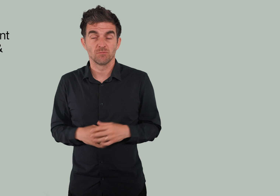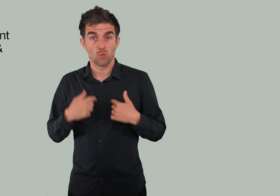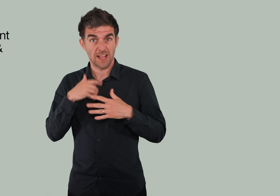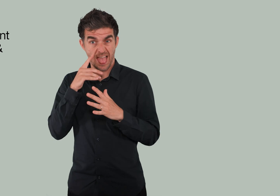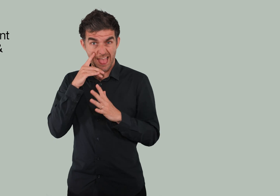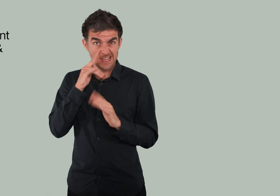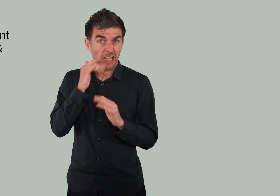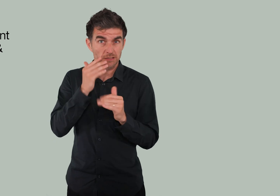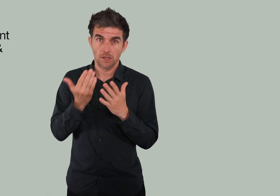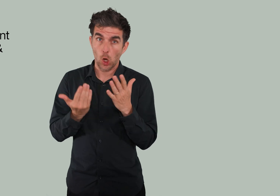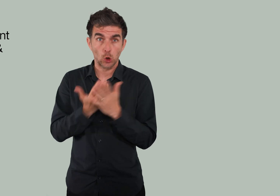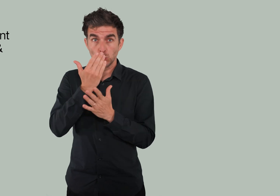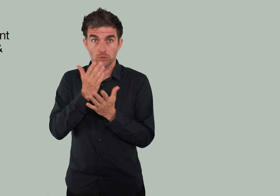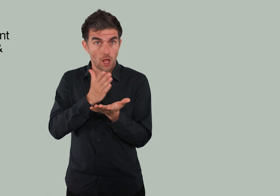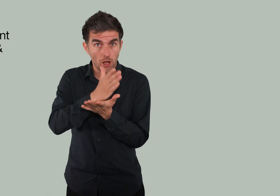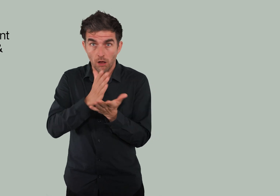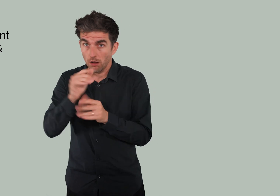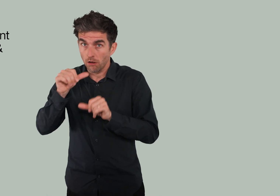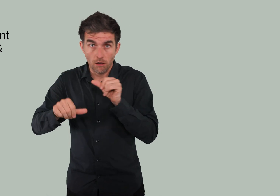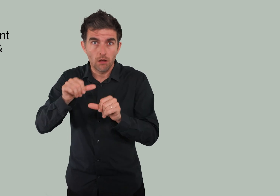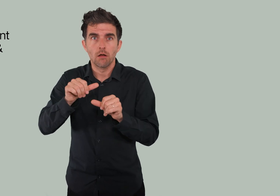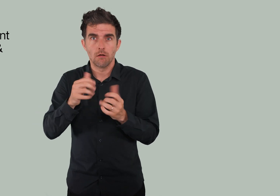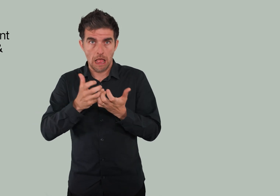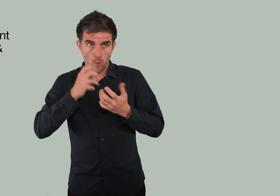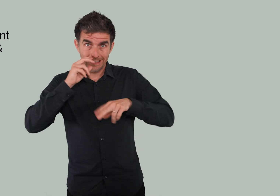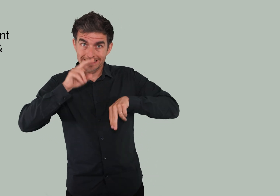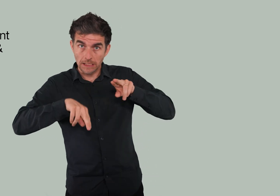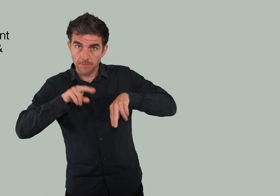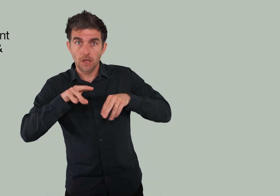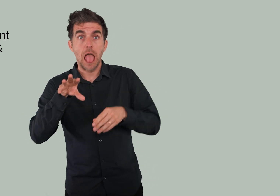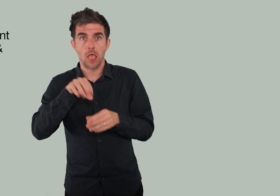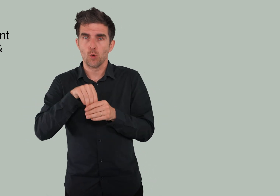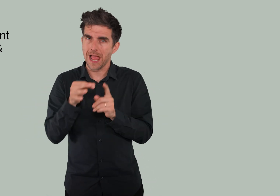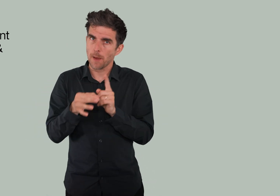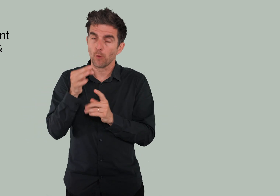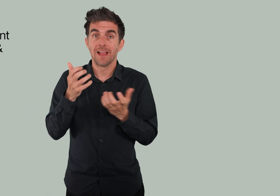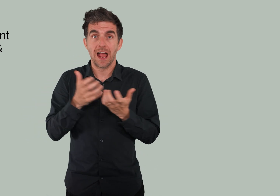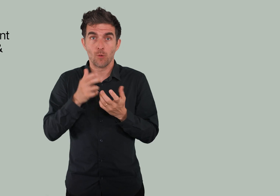We are testing new approaches to assessments, including improving how